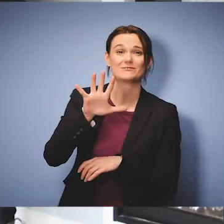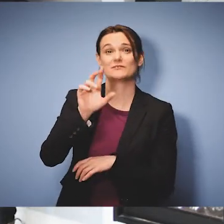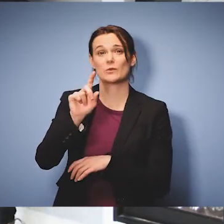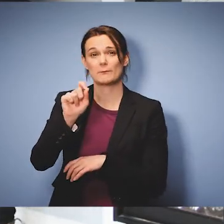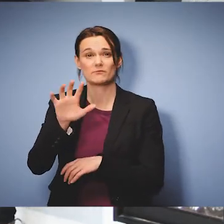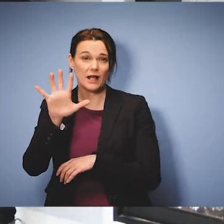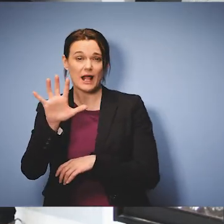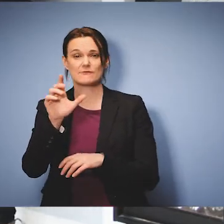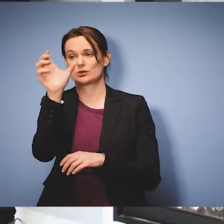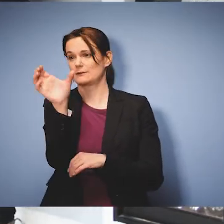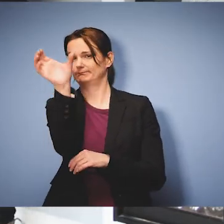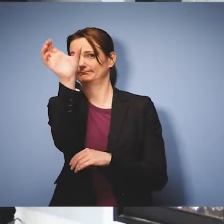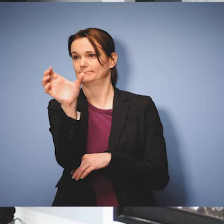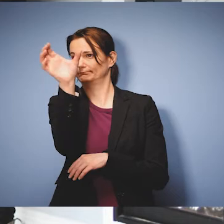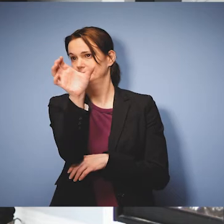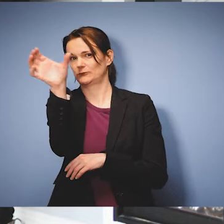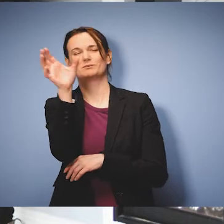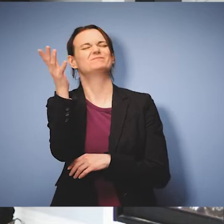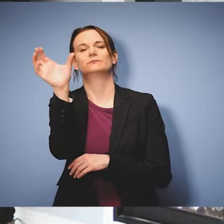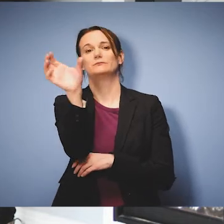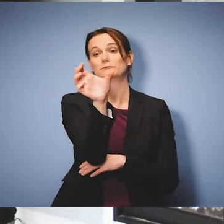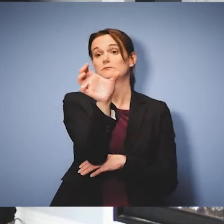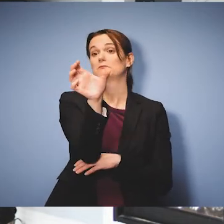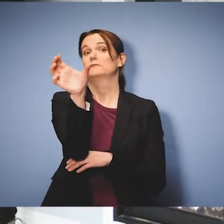you'll just slightly move it up or down until it locks the ceiling and this piece of trim.